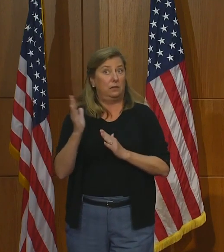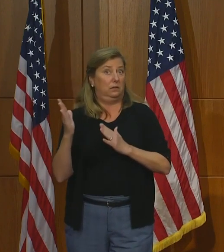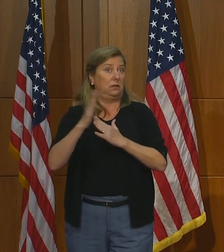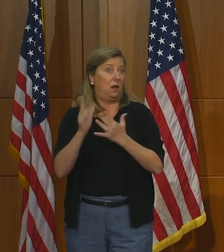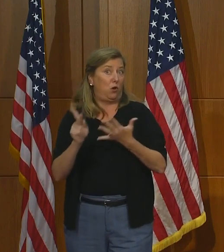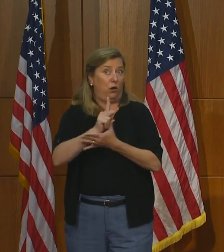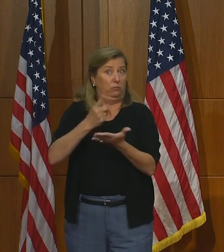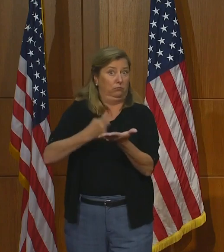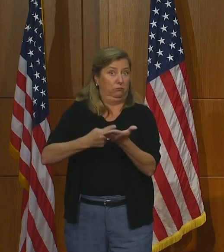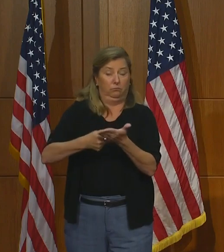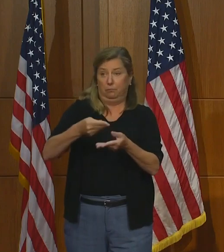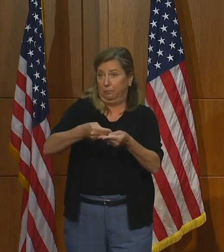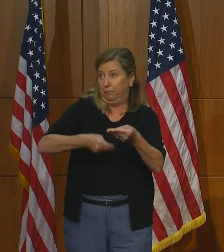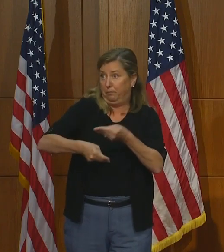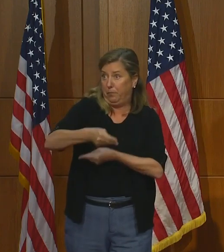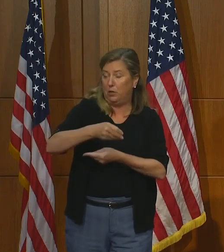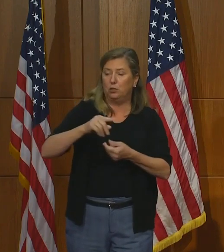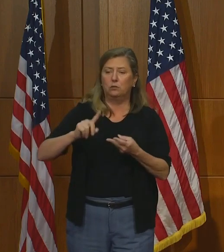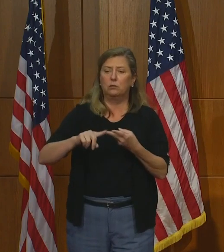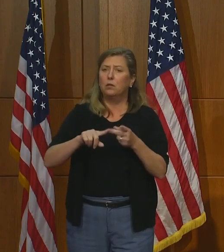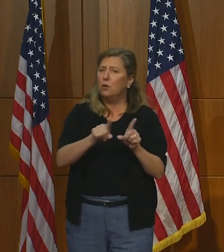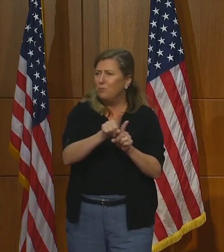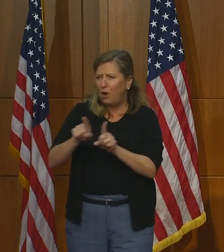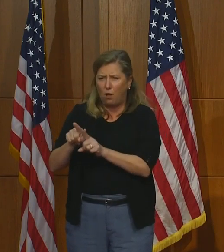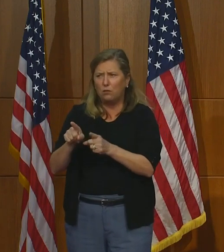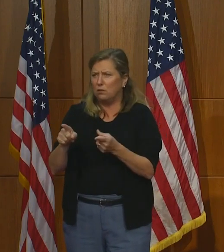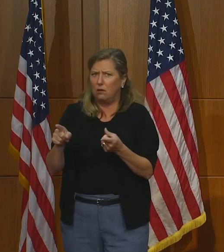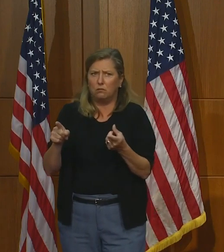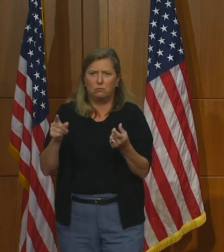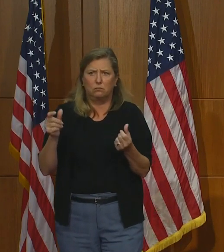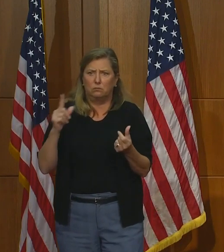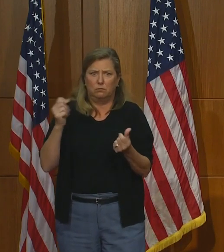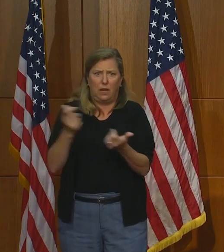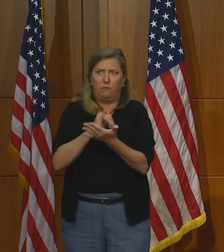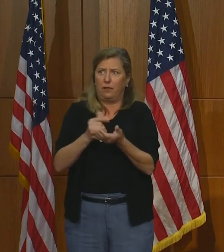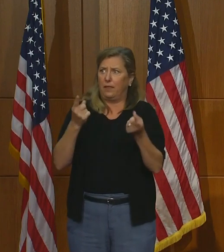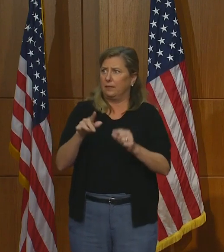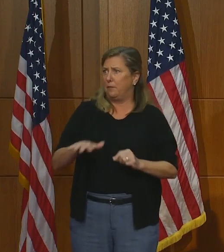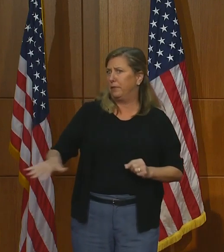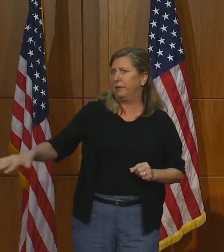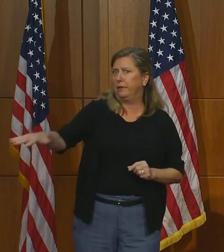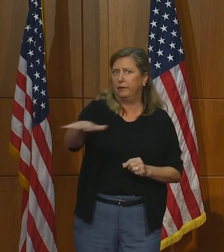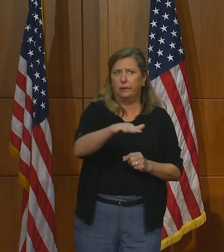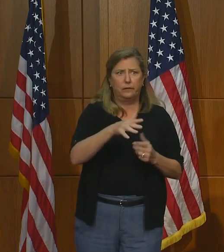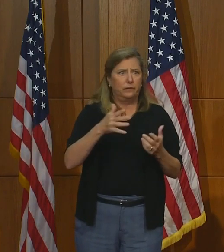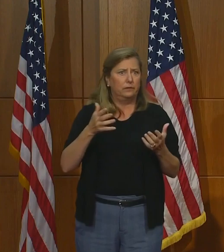IN VIRGIN SO THAT WILL BE A CERTAINLY A TOP PRIORITY BUT